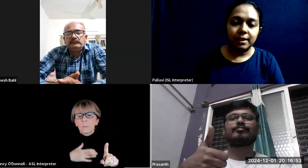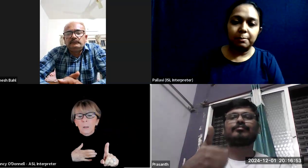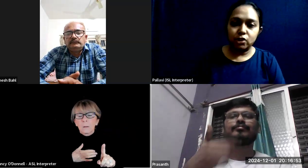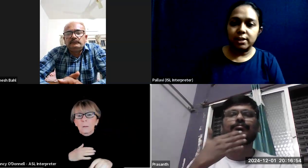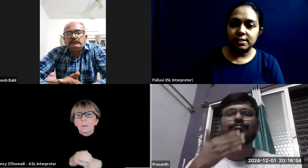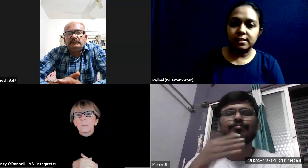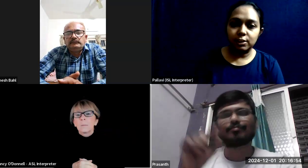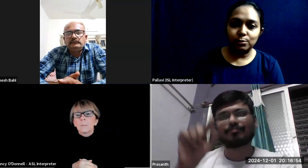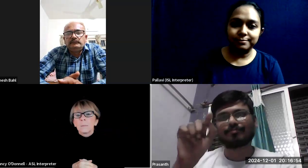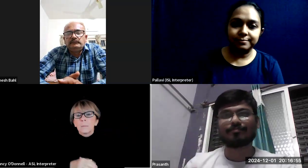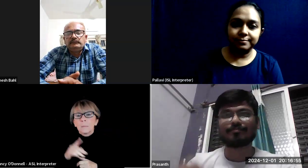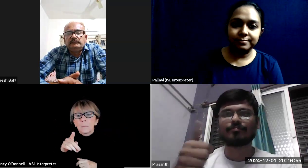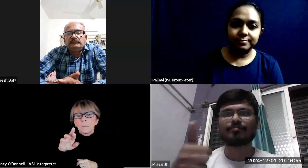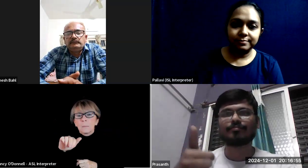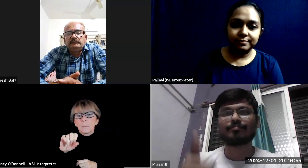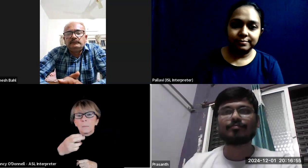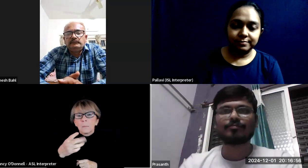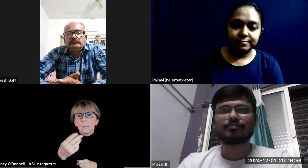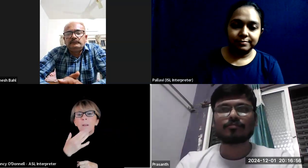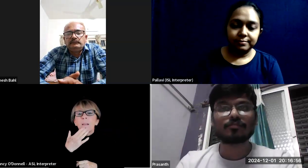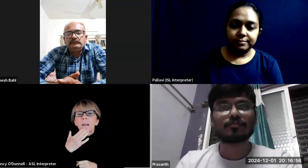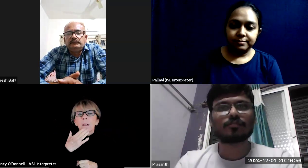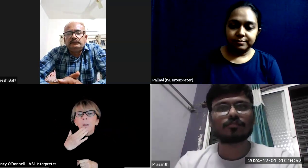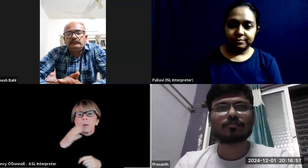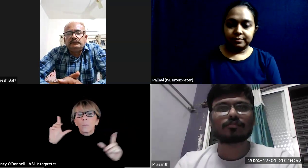And Pashant says thank you.